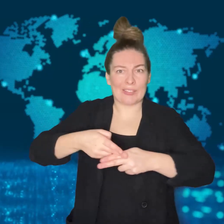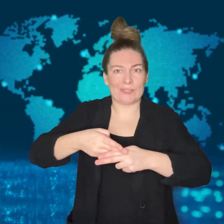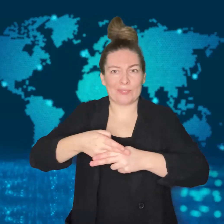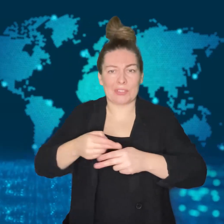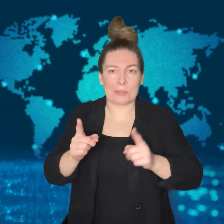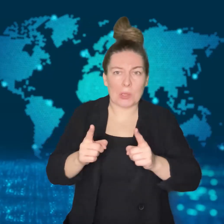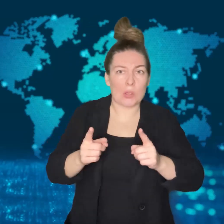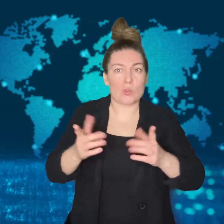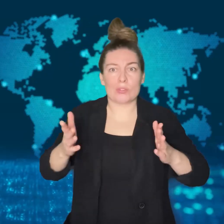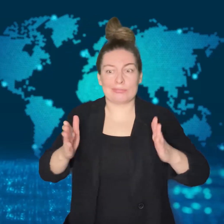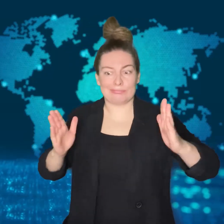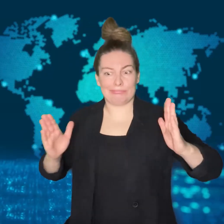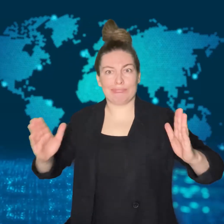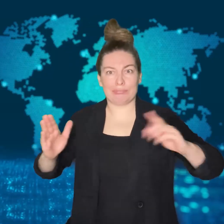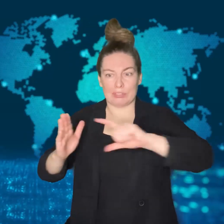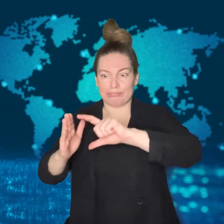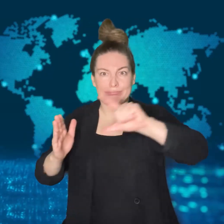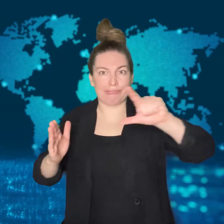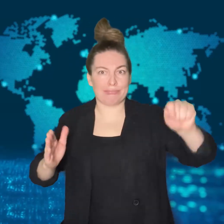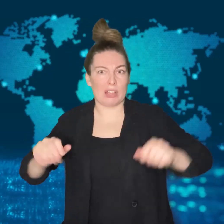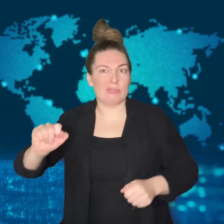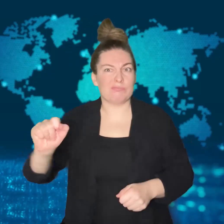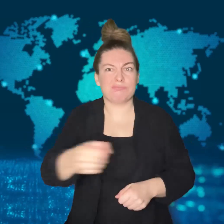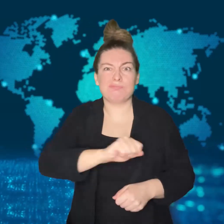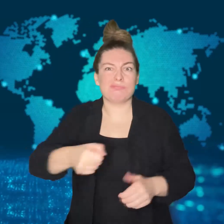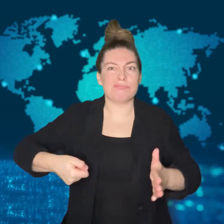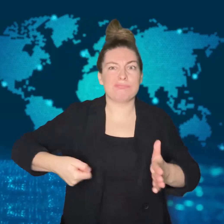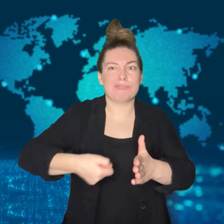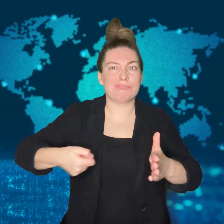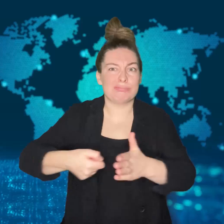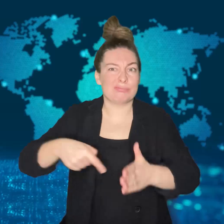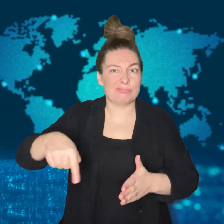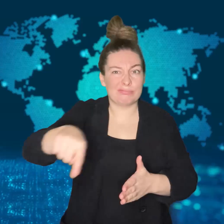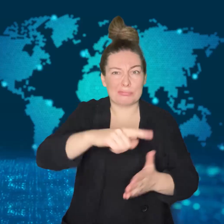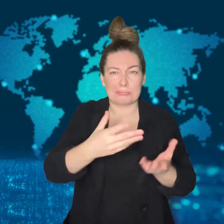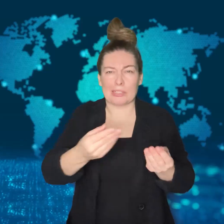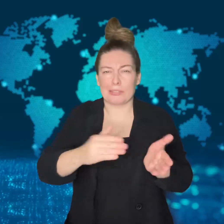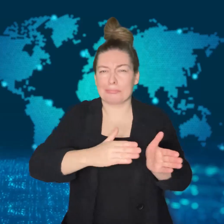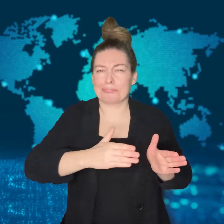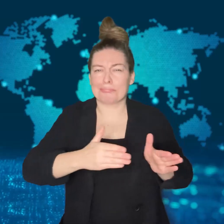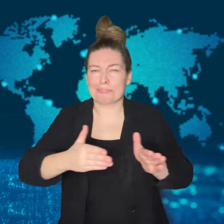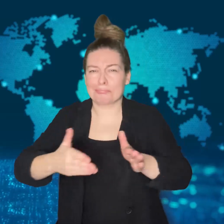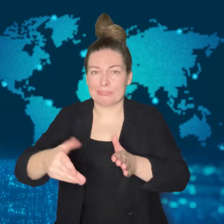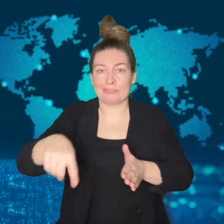and 50 on Saturday.